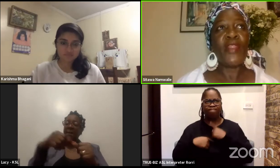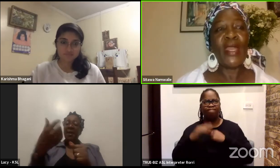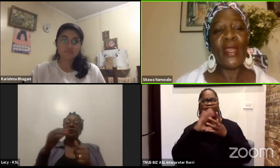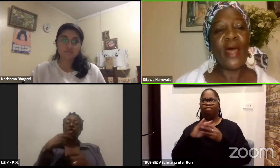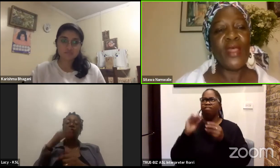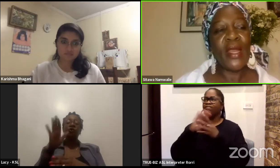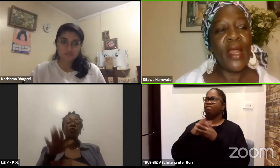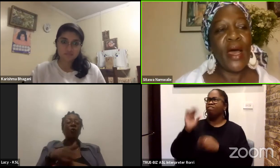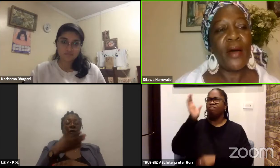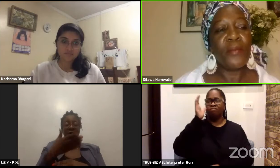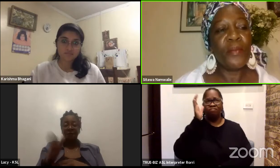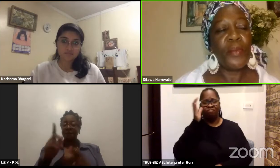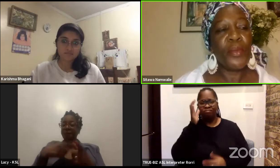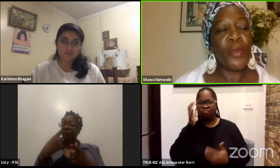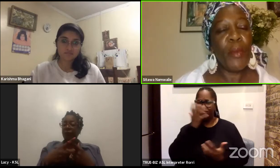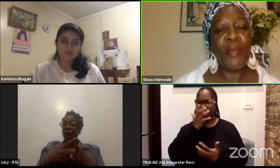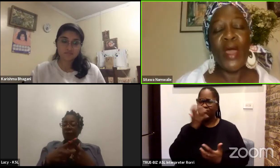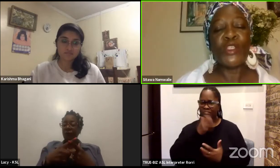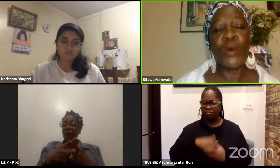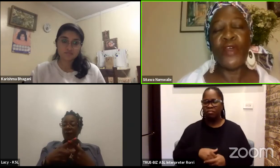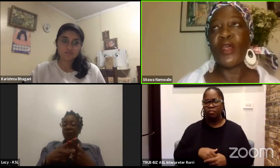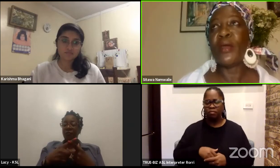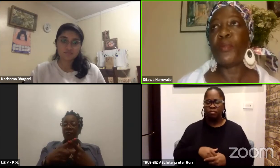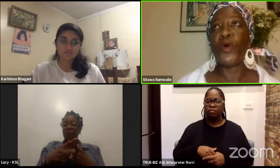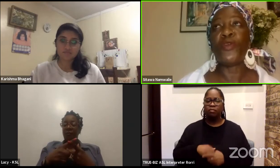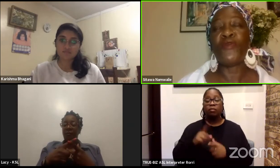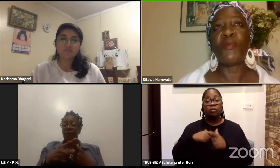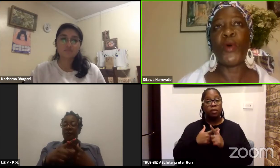And then my parents, both of them